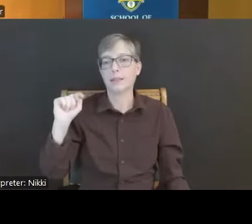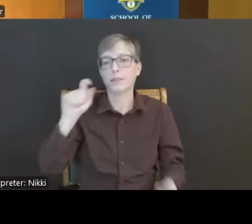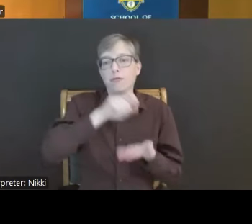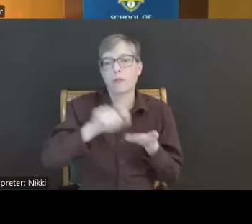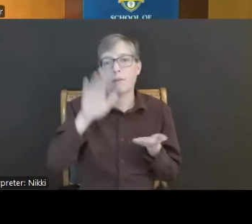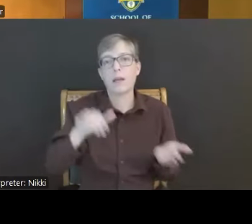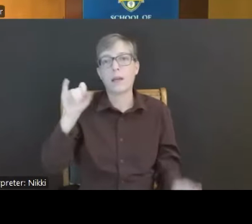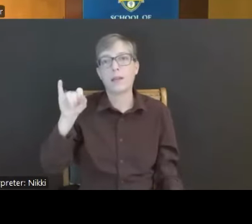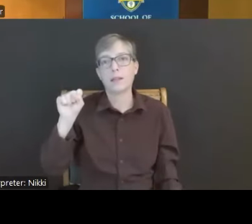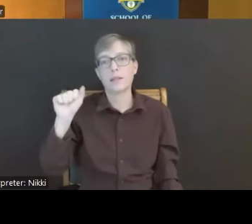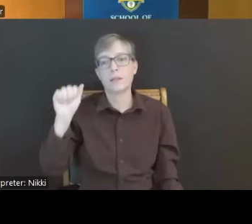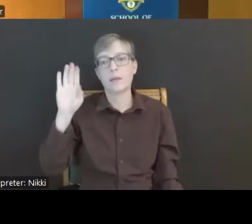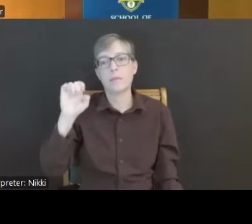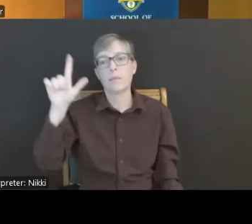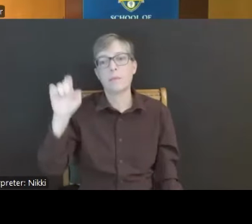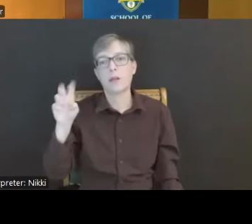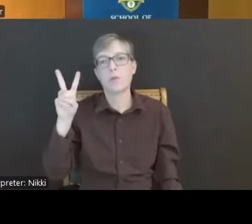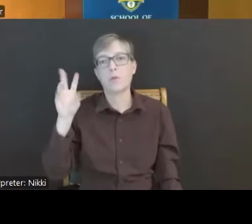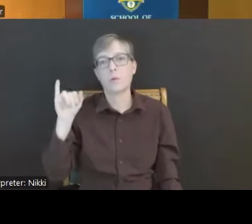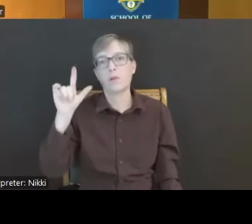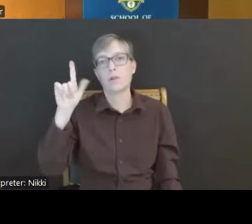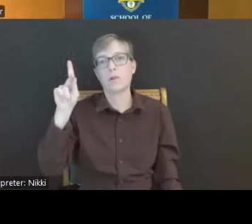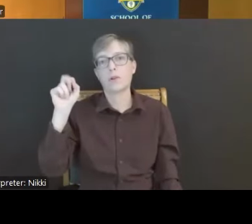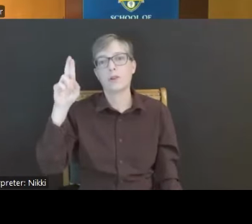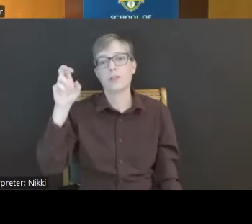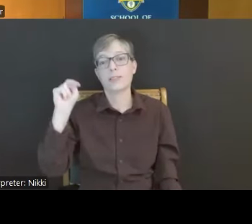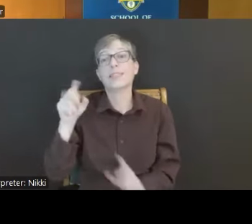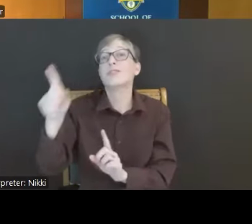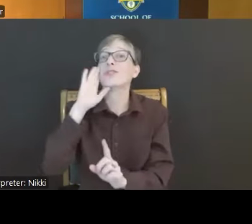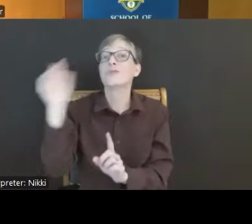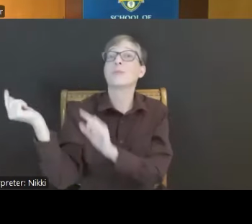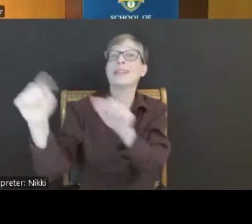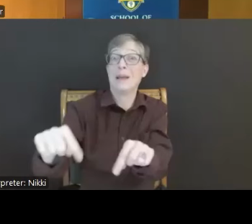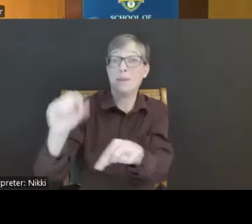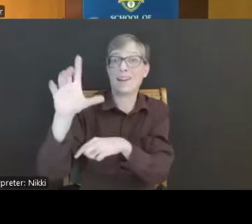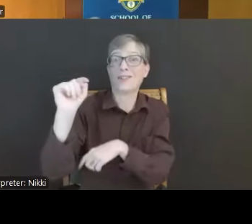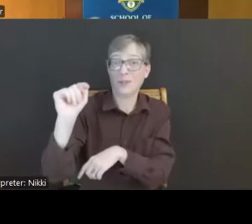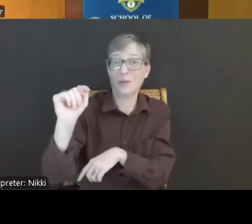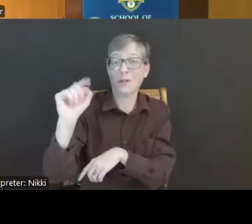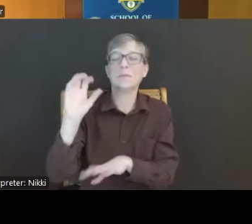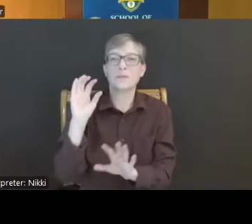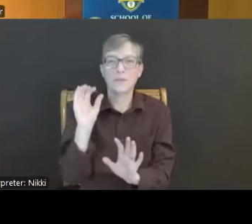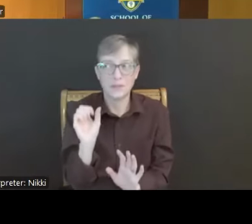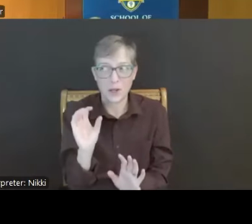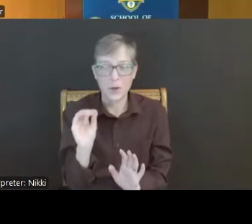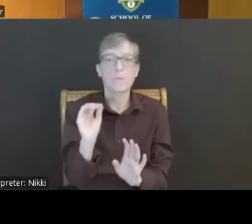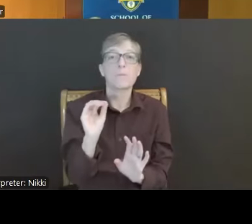book club leads right up to her arrival if you're interested in joining we do still have some spots